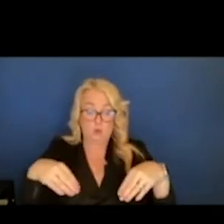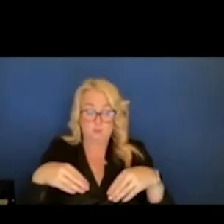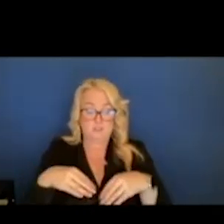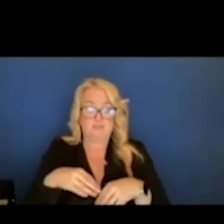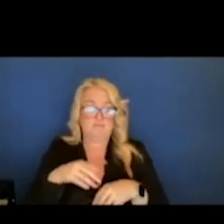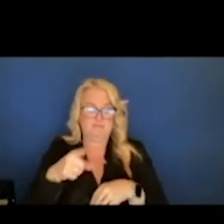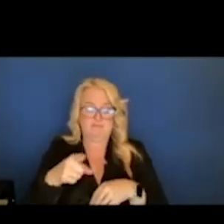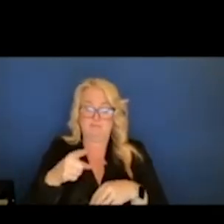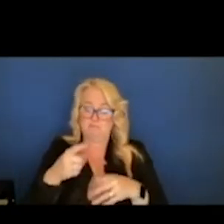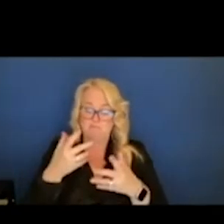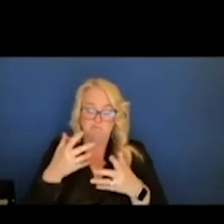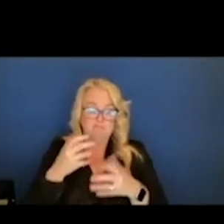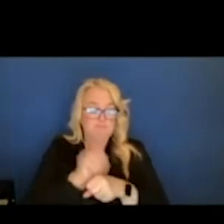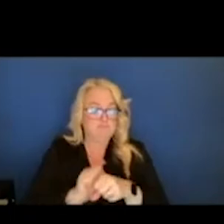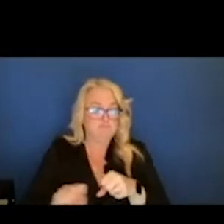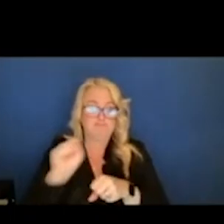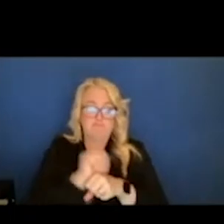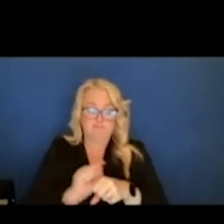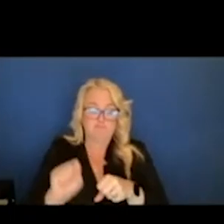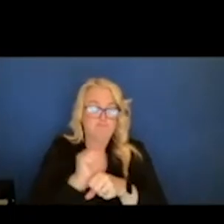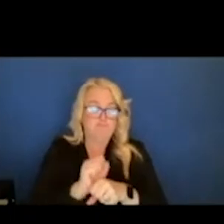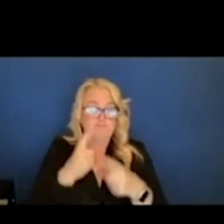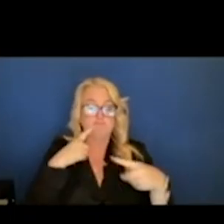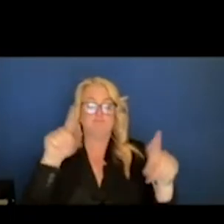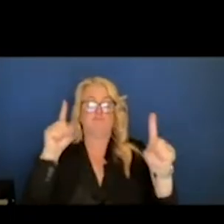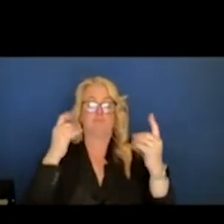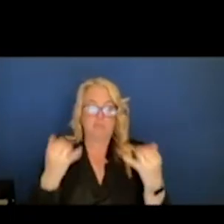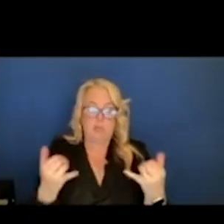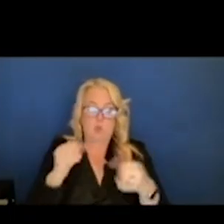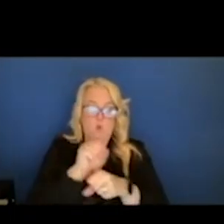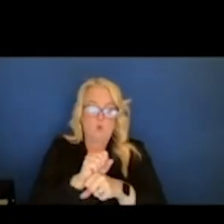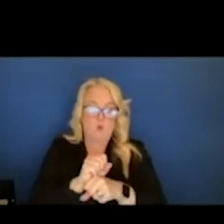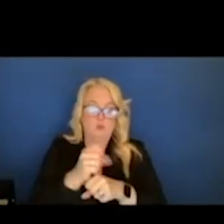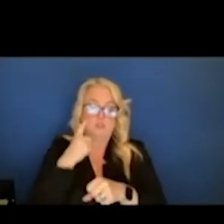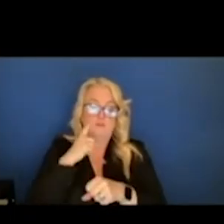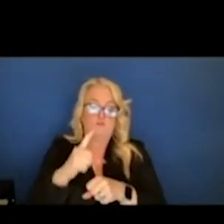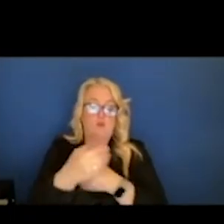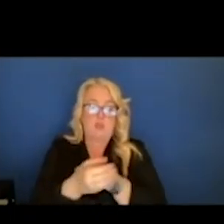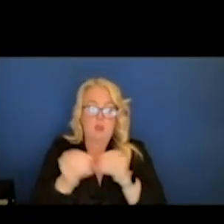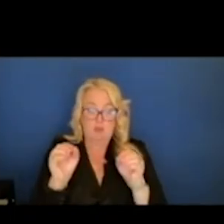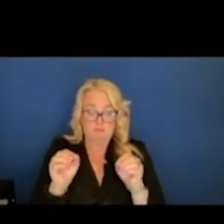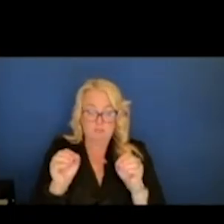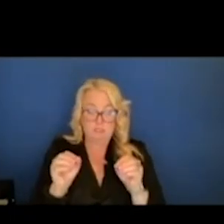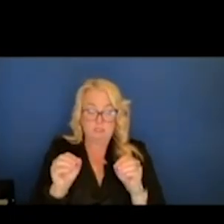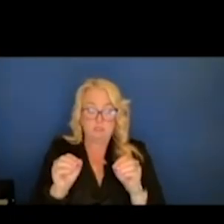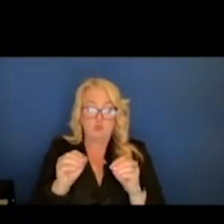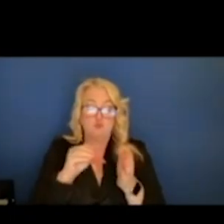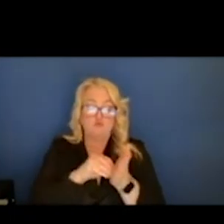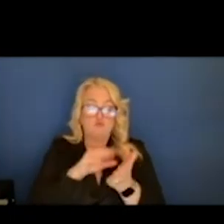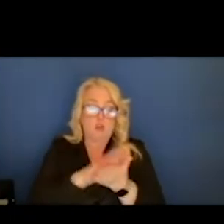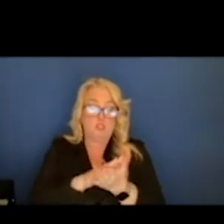determination paid off—Pat now works at the Office of Prothonotary, a records management